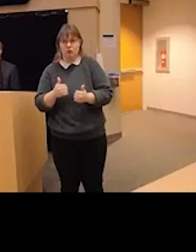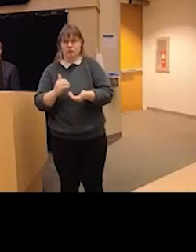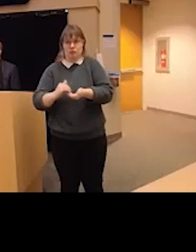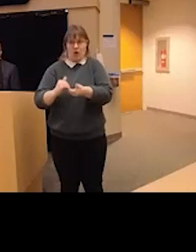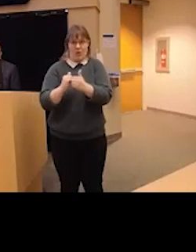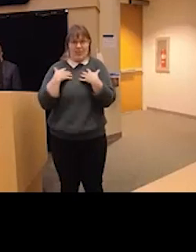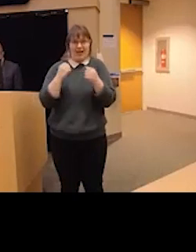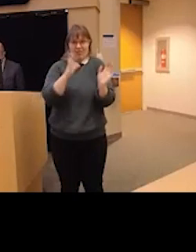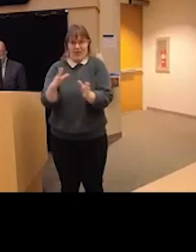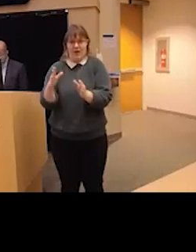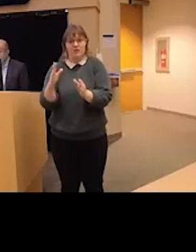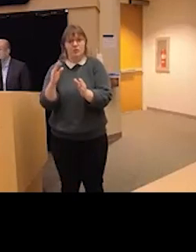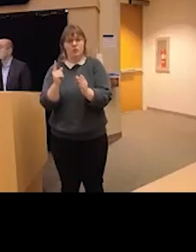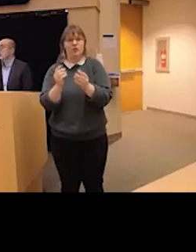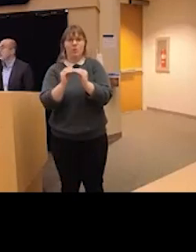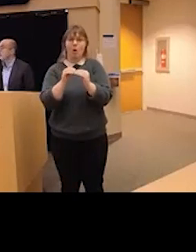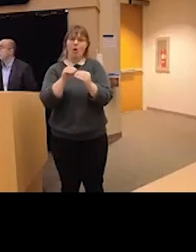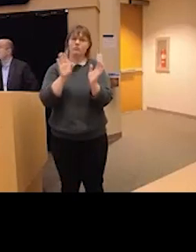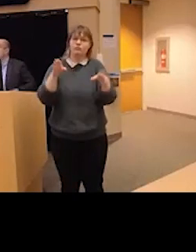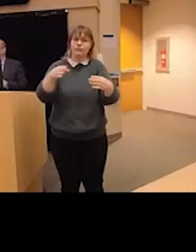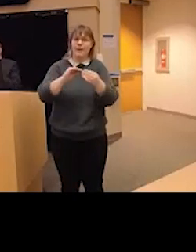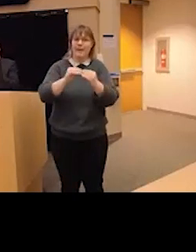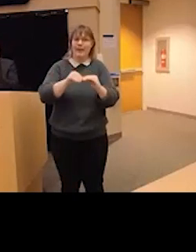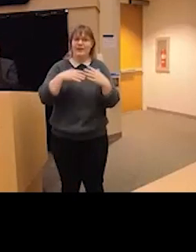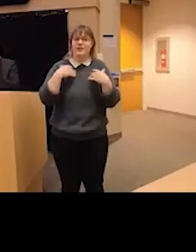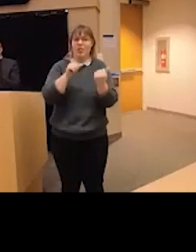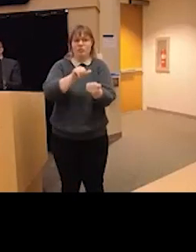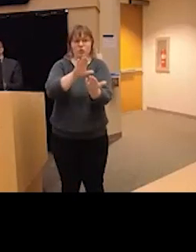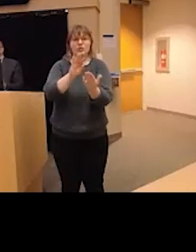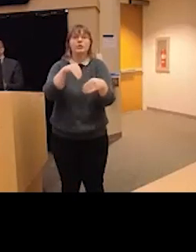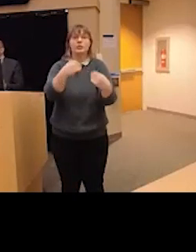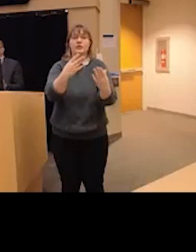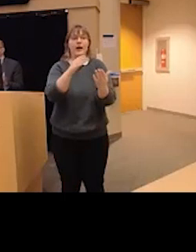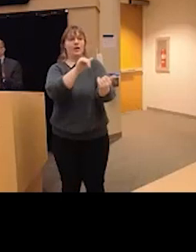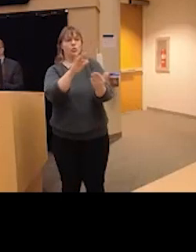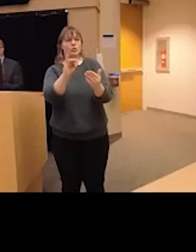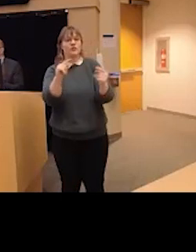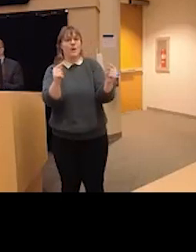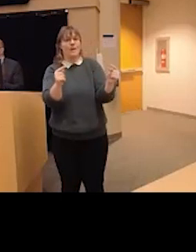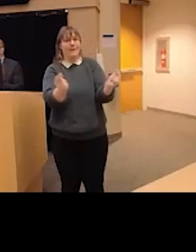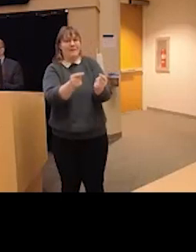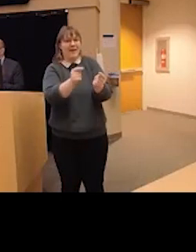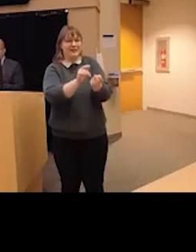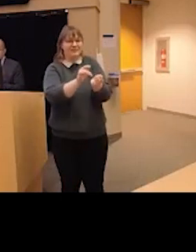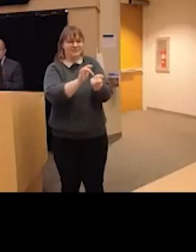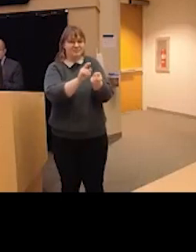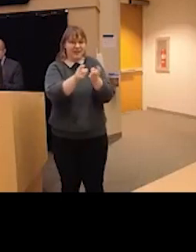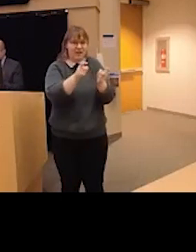to take some population Health approaches you know so for instance U providing approaches in pain management that are also helpful to the primary care doctors you know so that's